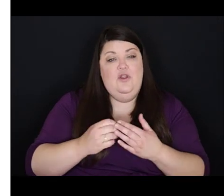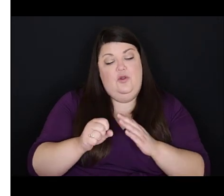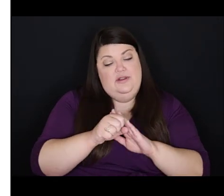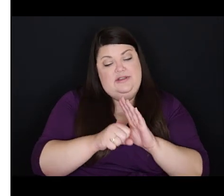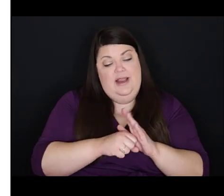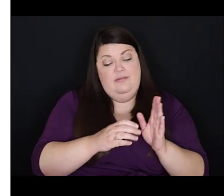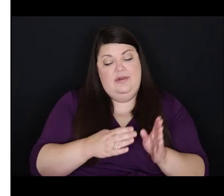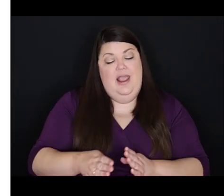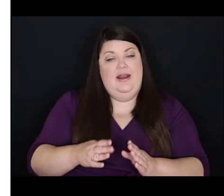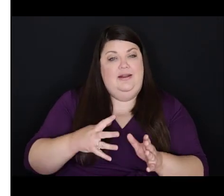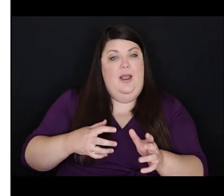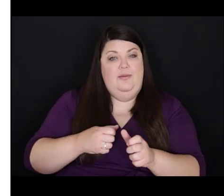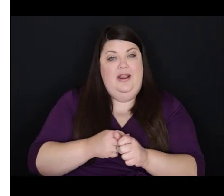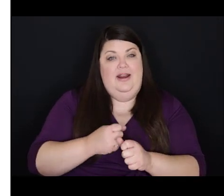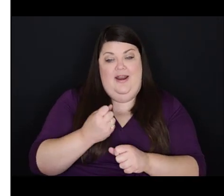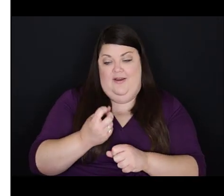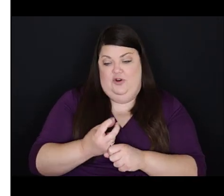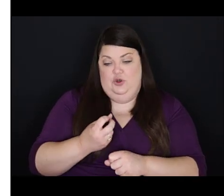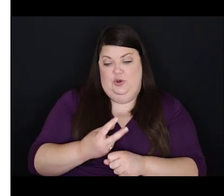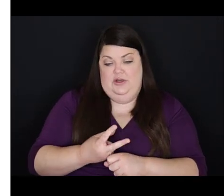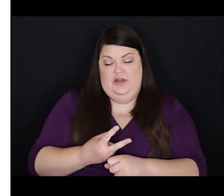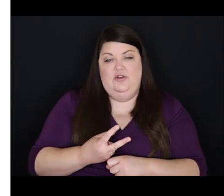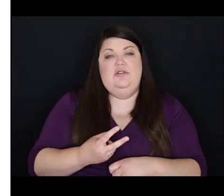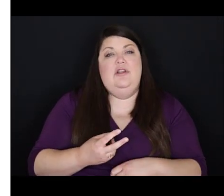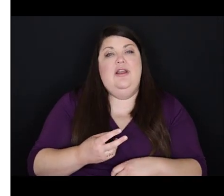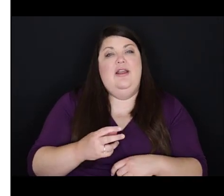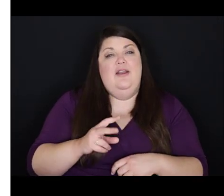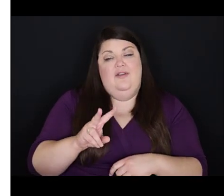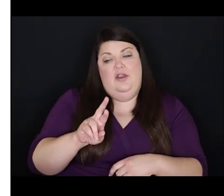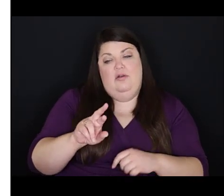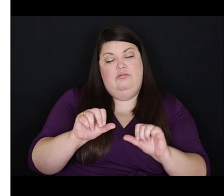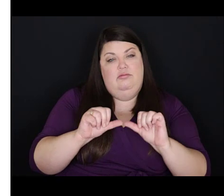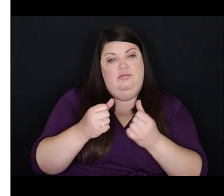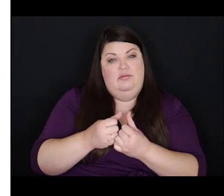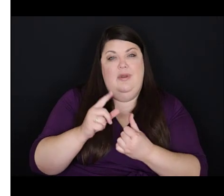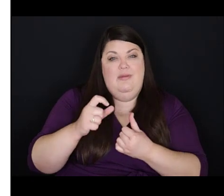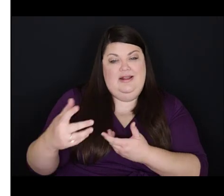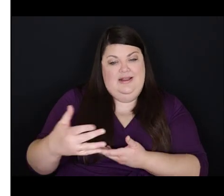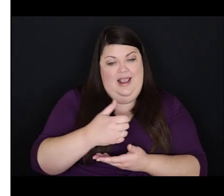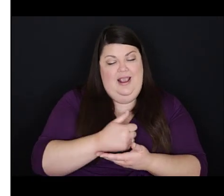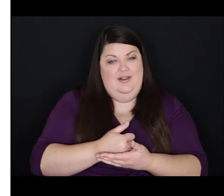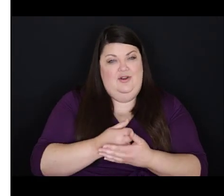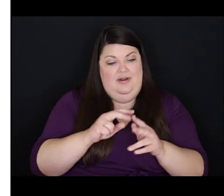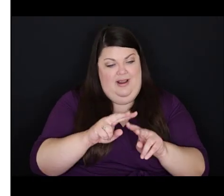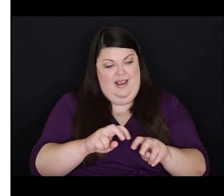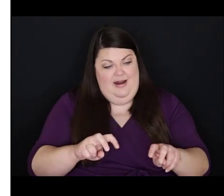VR agencies must also gather and analyze this data on an annual basis.